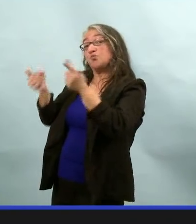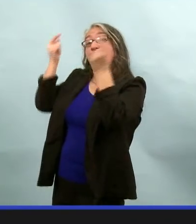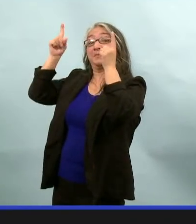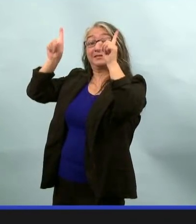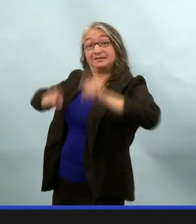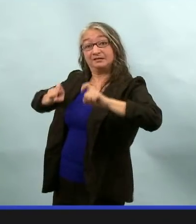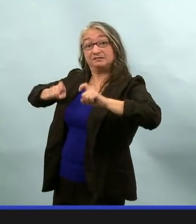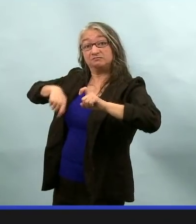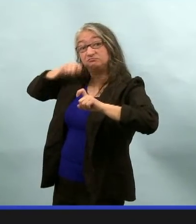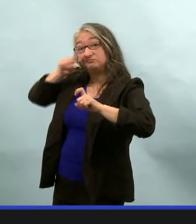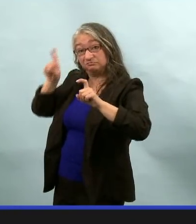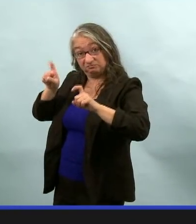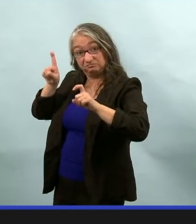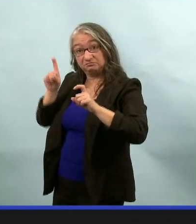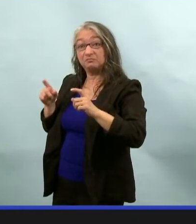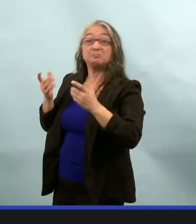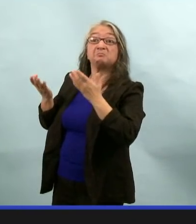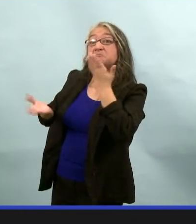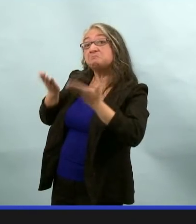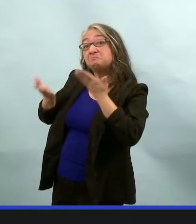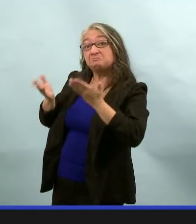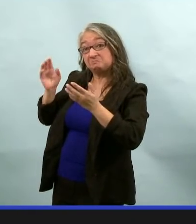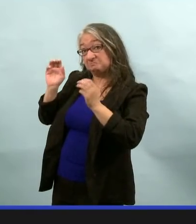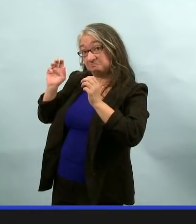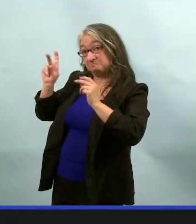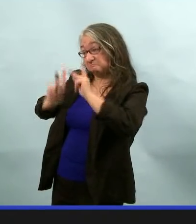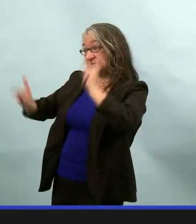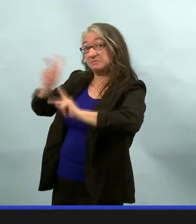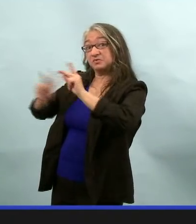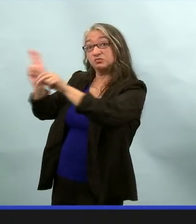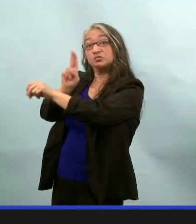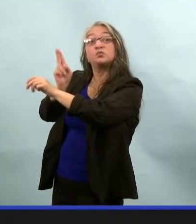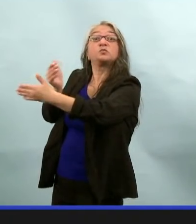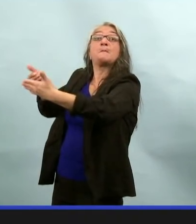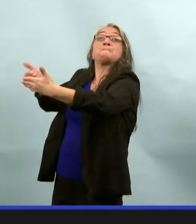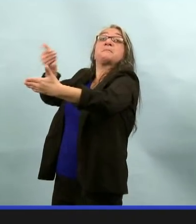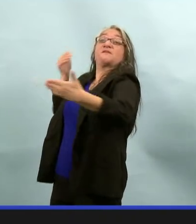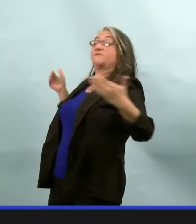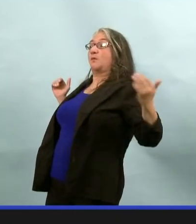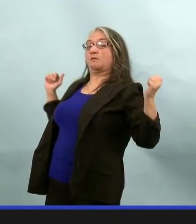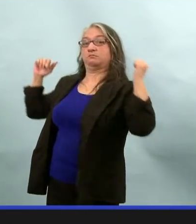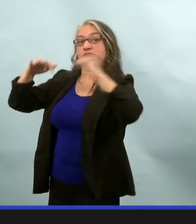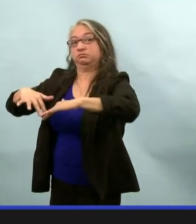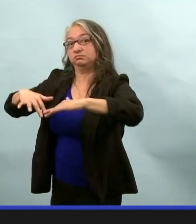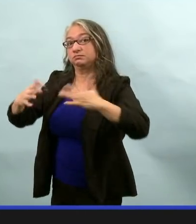new tests home with people to use prior to family gatherings for the holidays so the question was